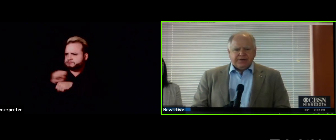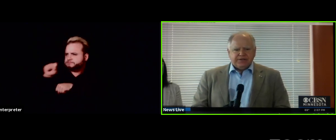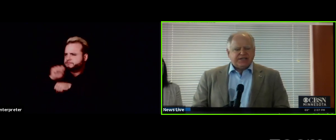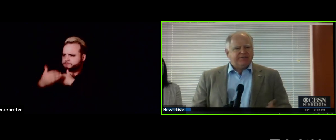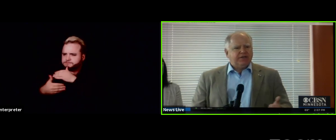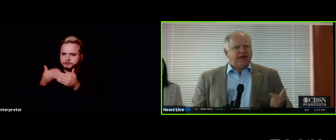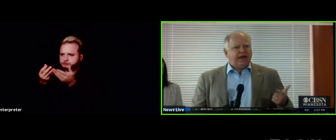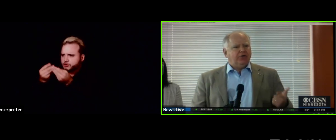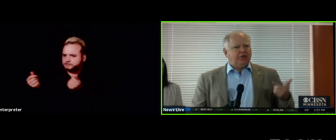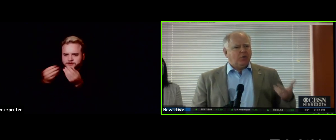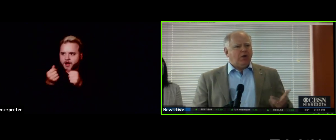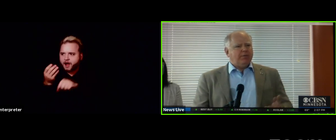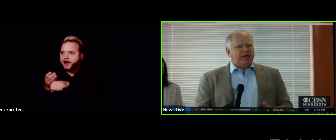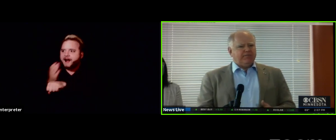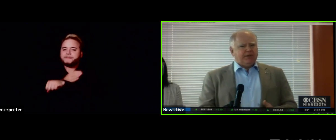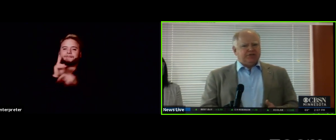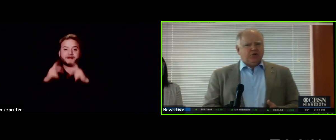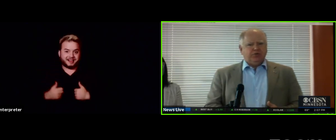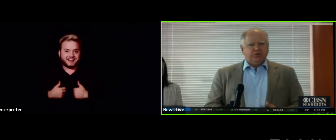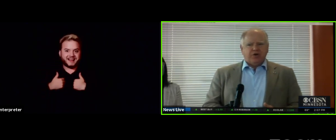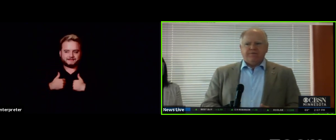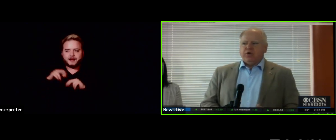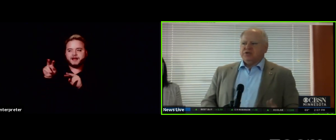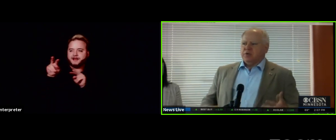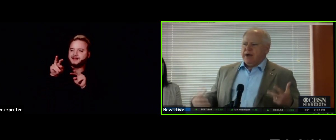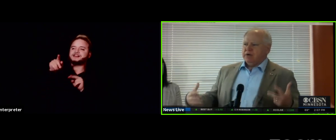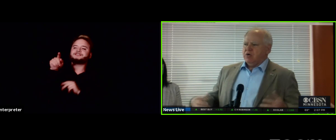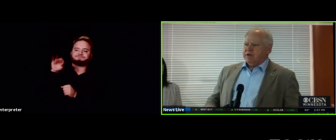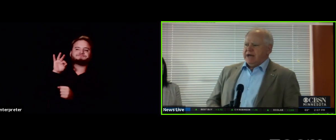safety, the health, and the well-being of Minnesotans was our focus around COVID-19